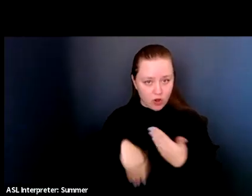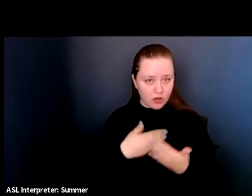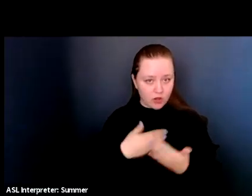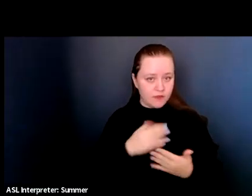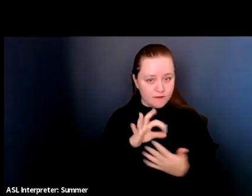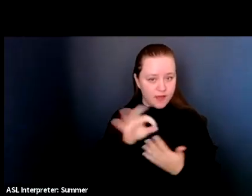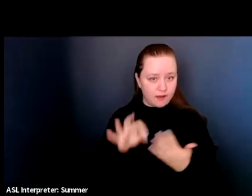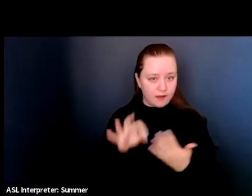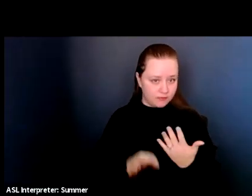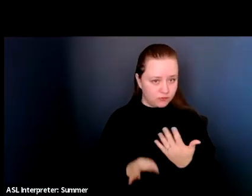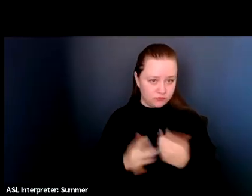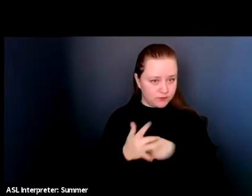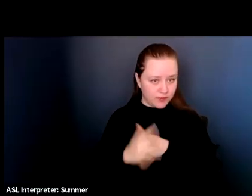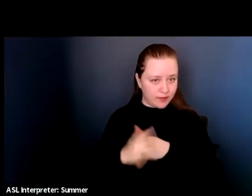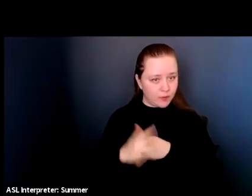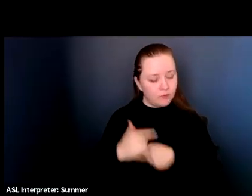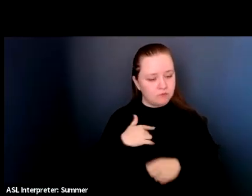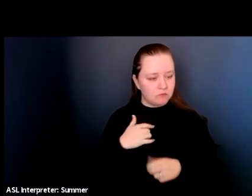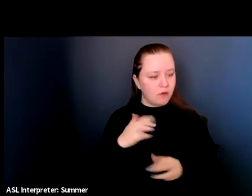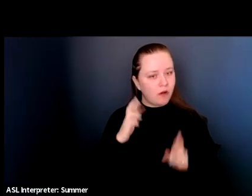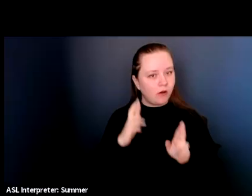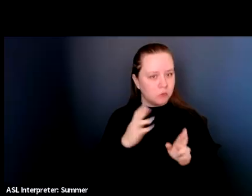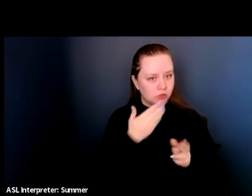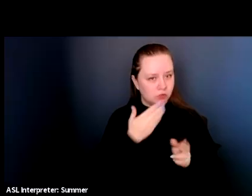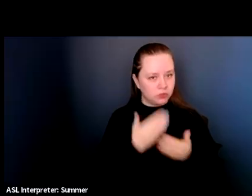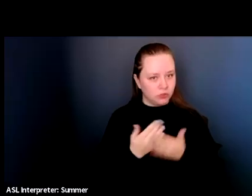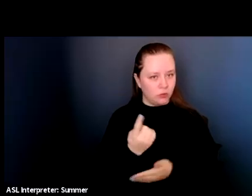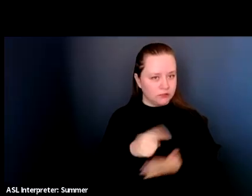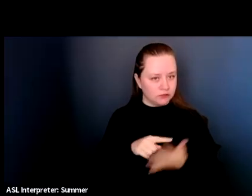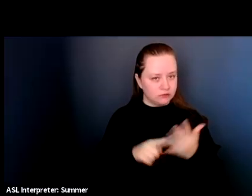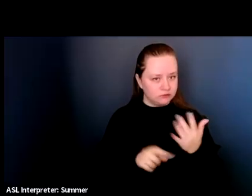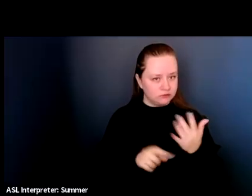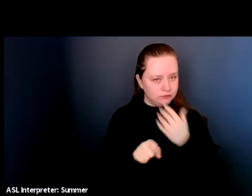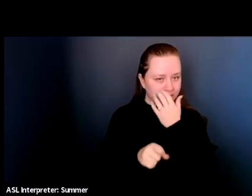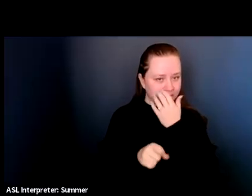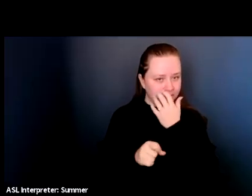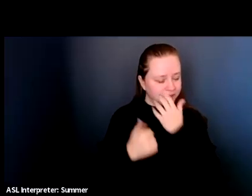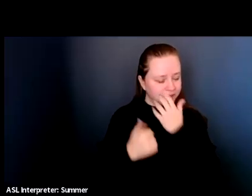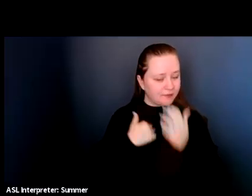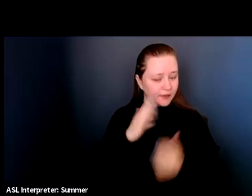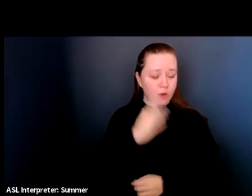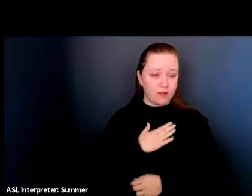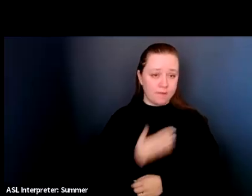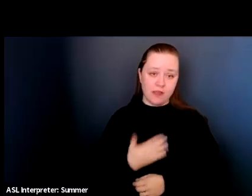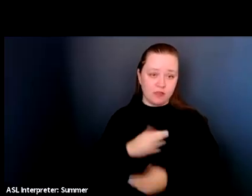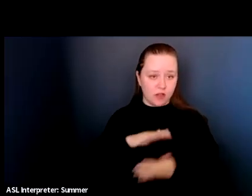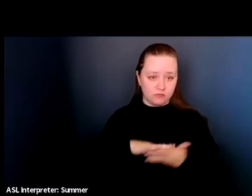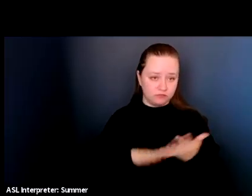I hope that there are really good ones. I will admit that all of the screening for these types of